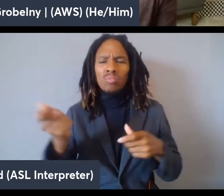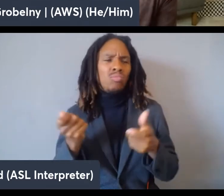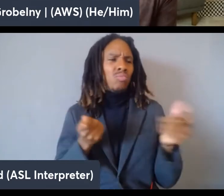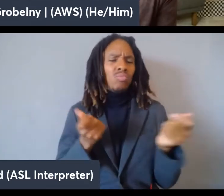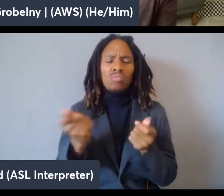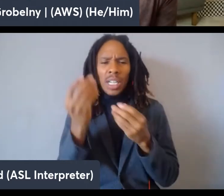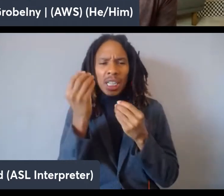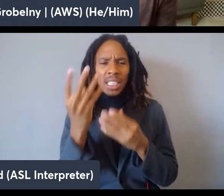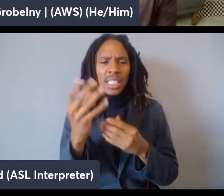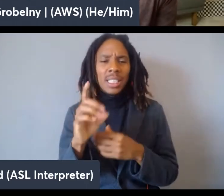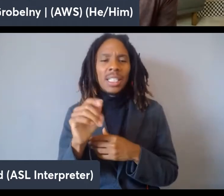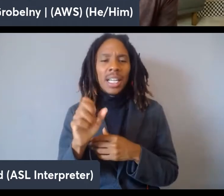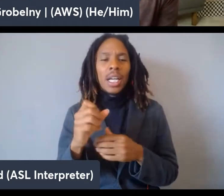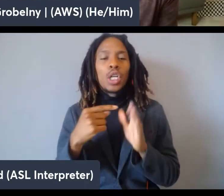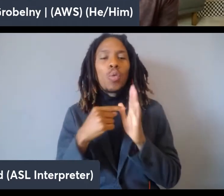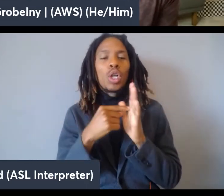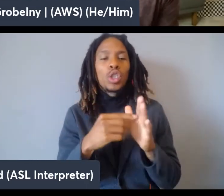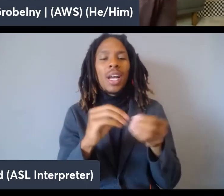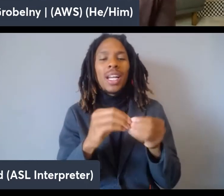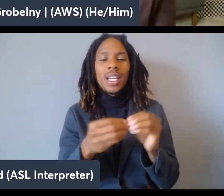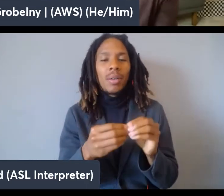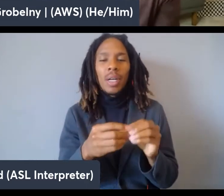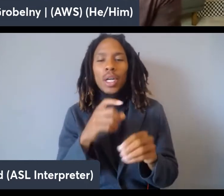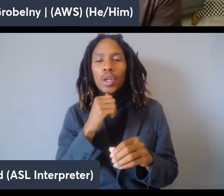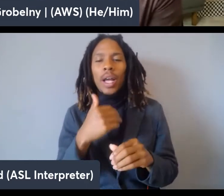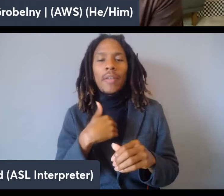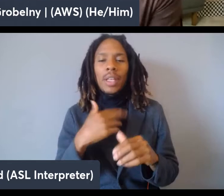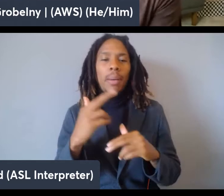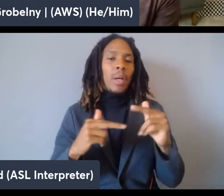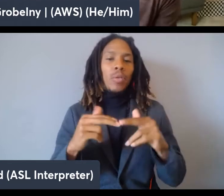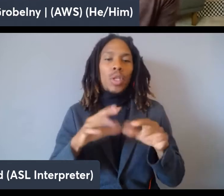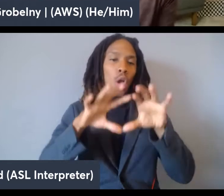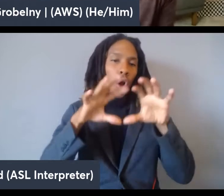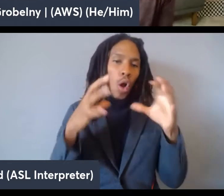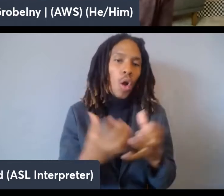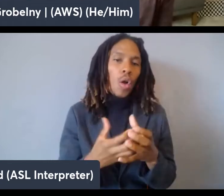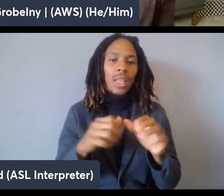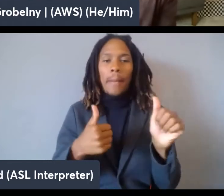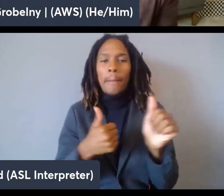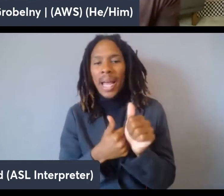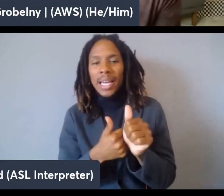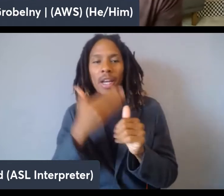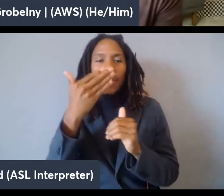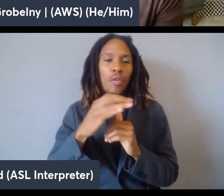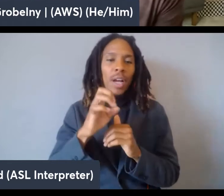You just wanna show a metric. You don't have to build the whole back end and front end just to show those metrics.